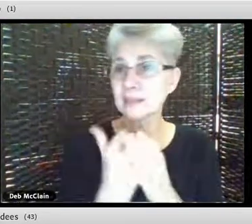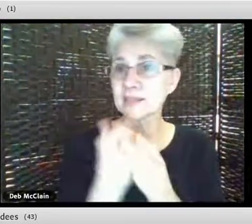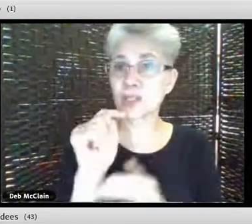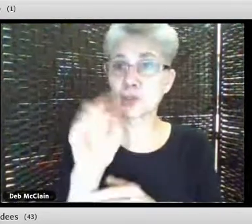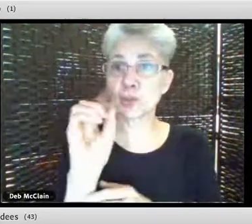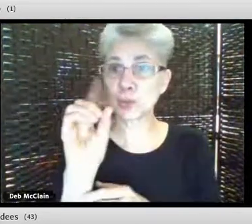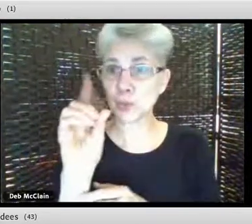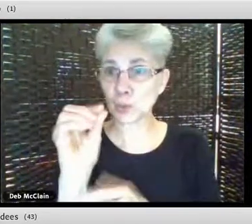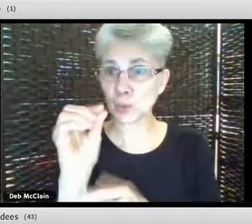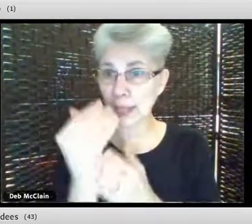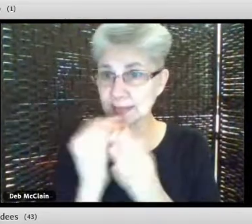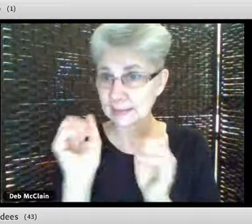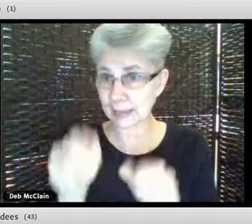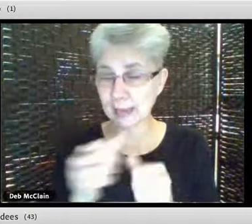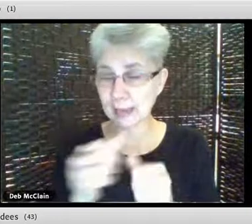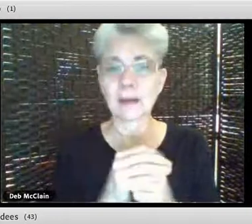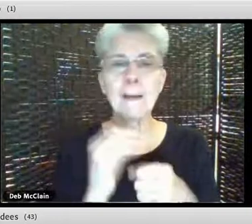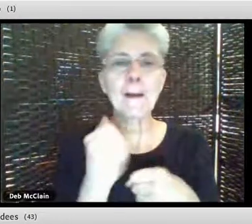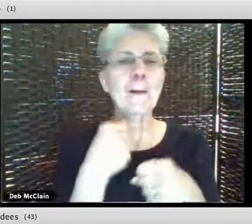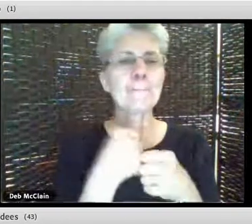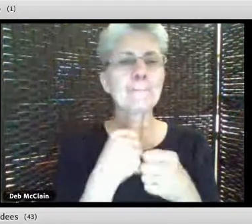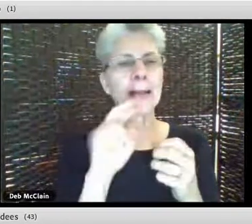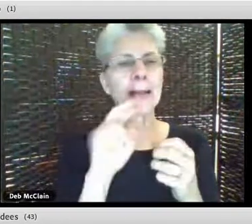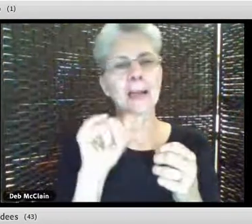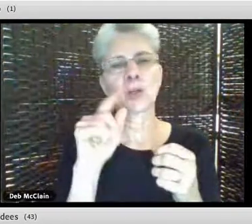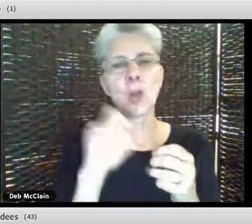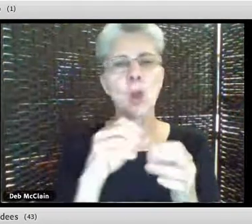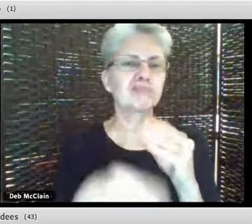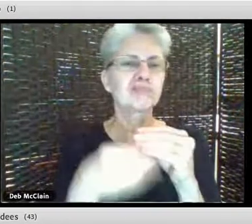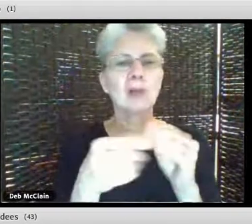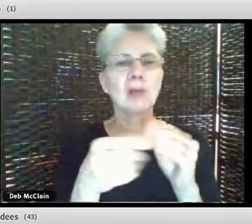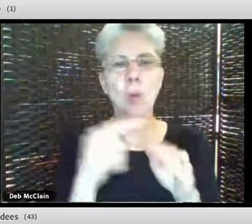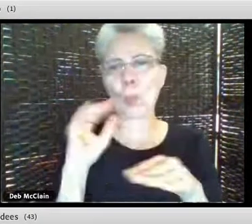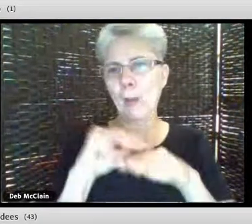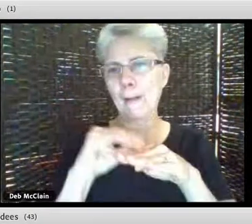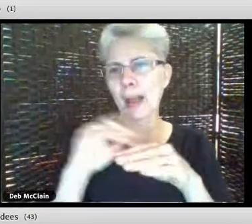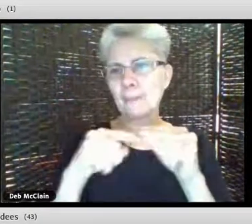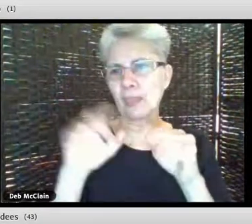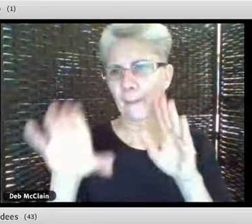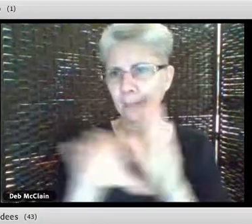You can share it with them, and what's cool is you can make a to-do list like this.